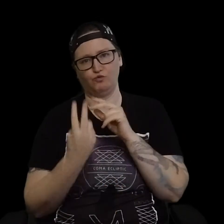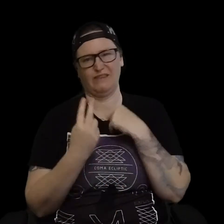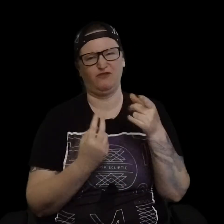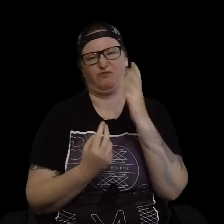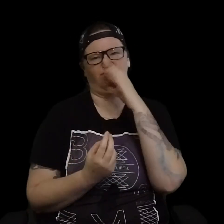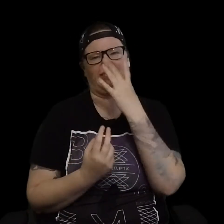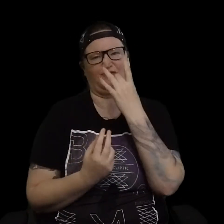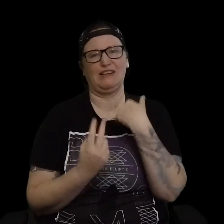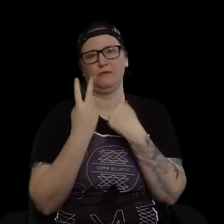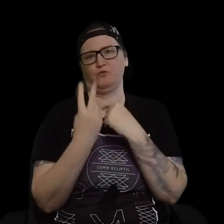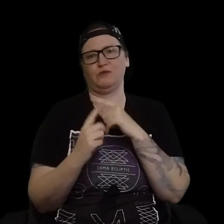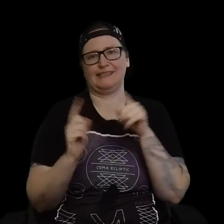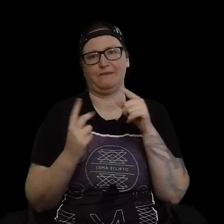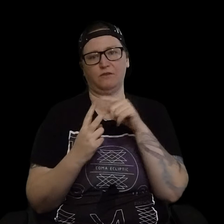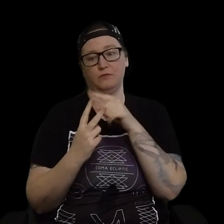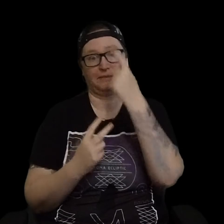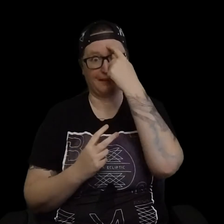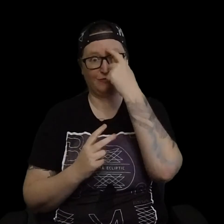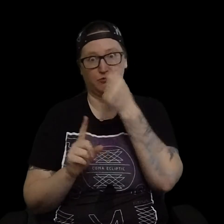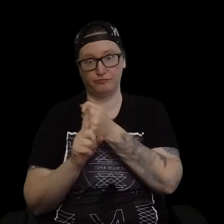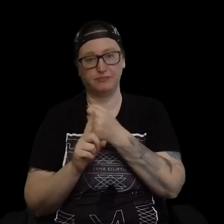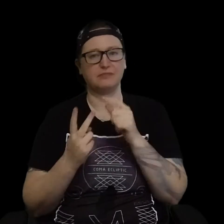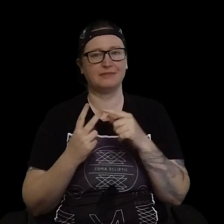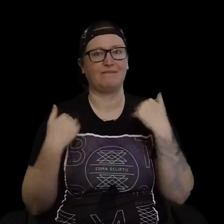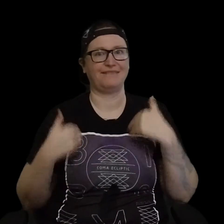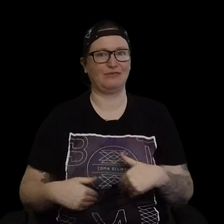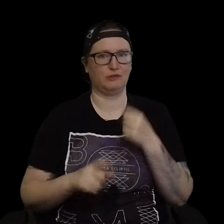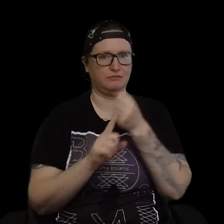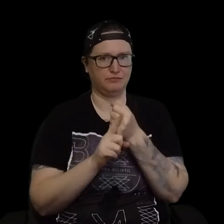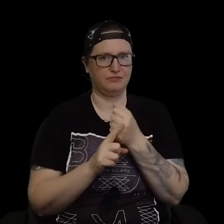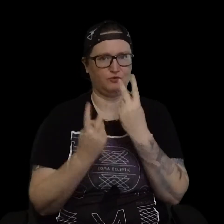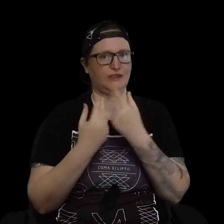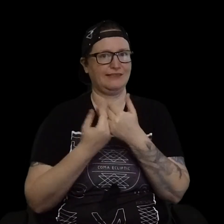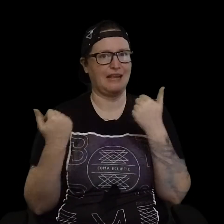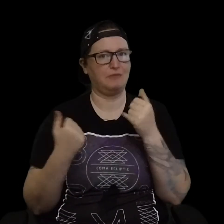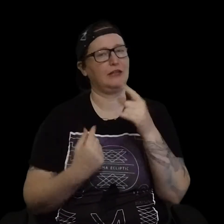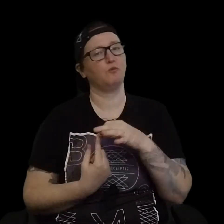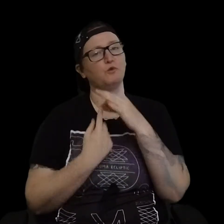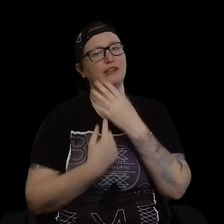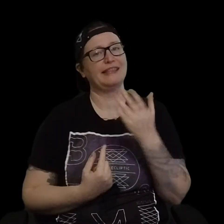die as well so you have two two different ones mental or physical so those are two